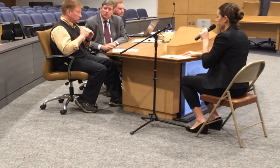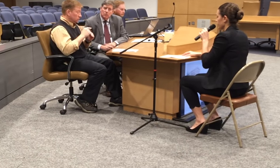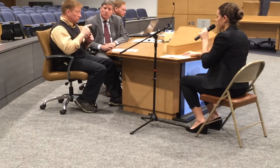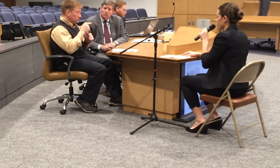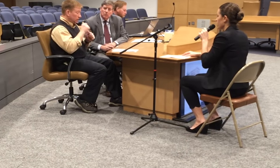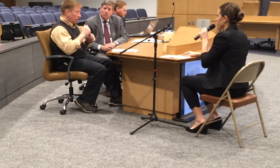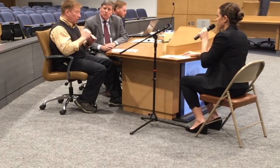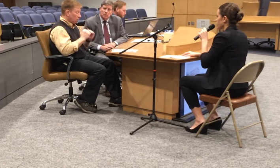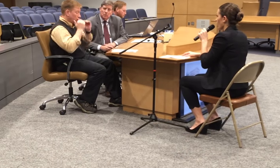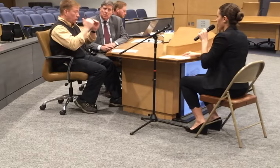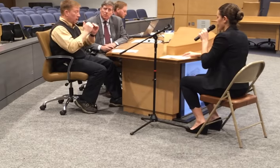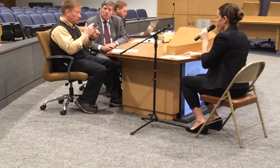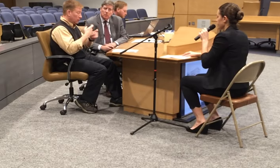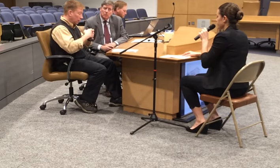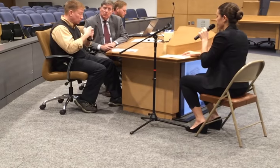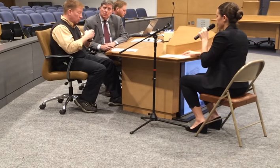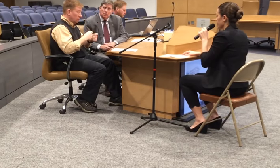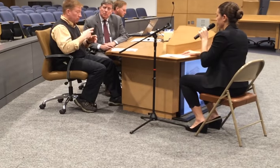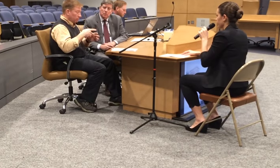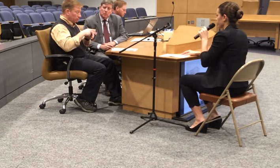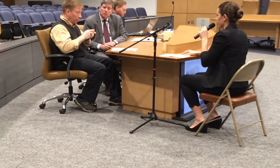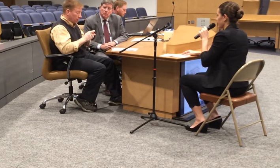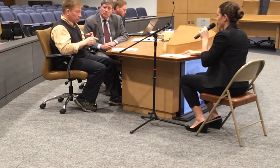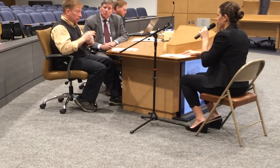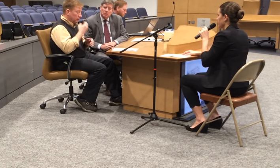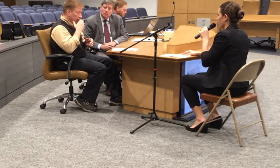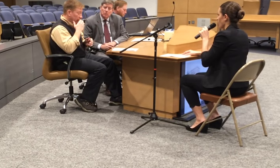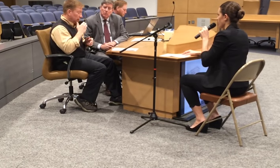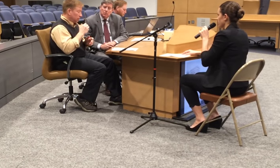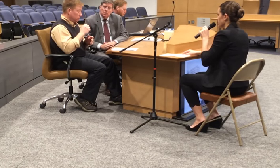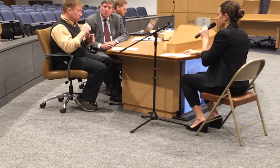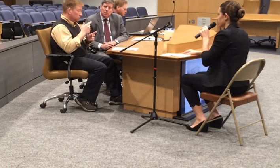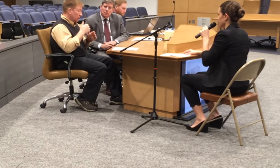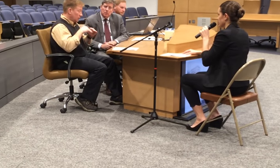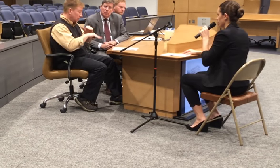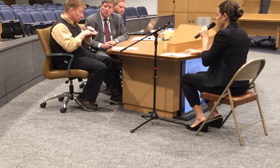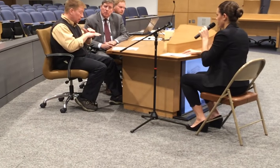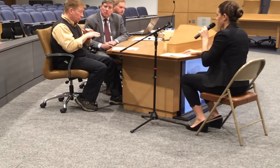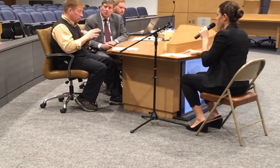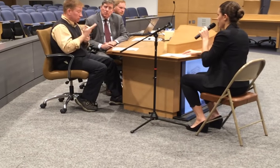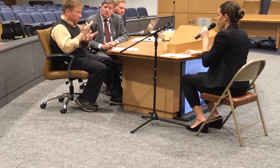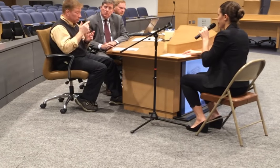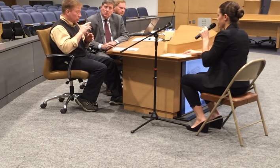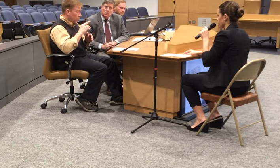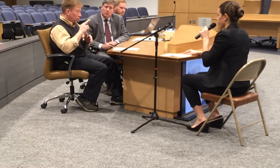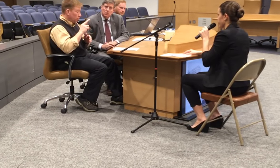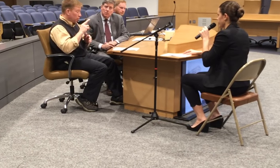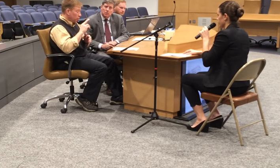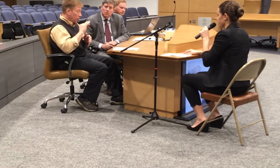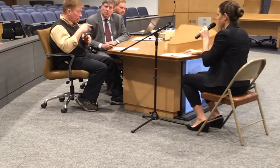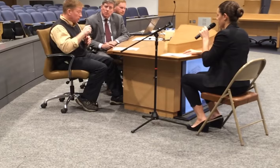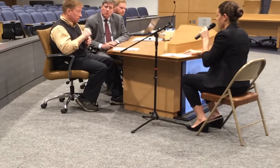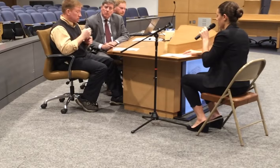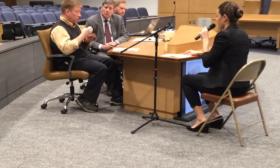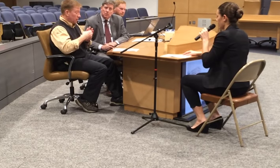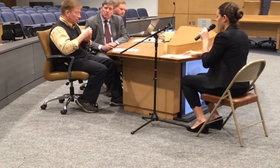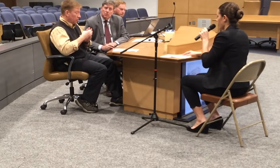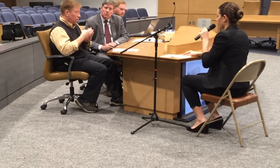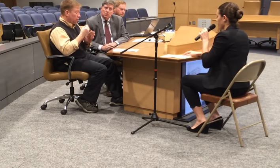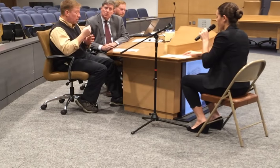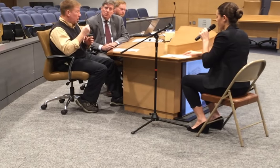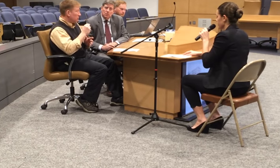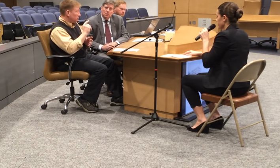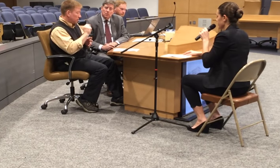so we can 1) upgrade Thompson Hall's electrical, plumbing, and heating systems, 2) Provide accessibility